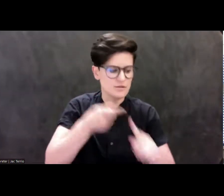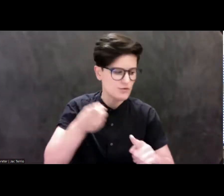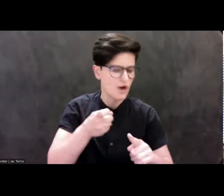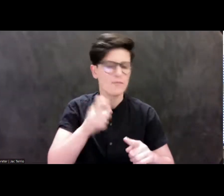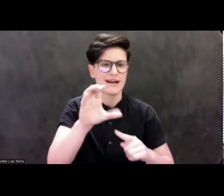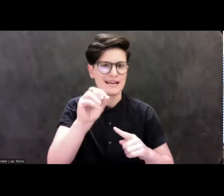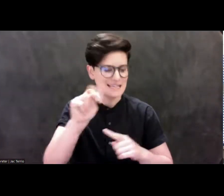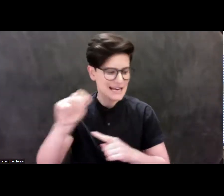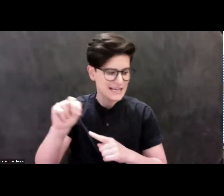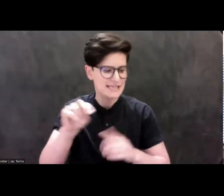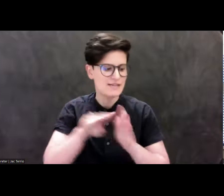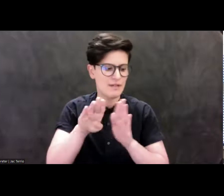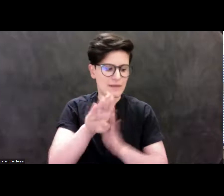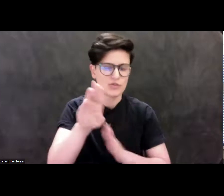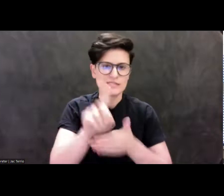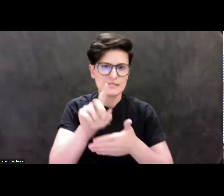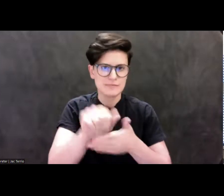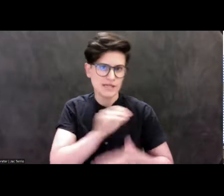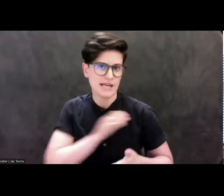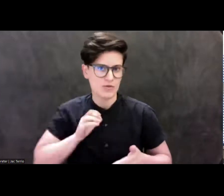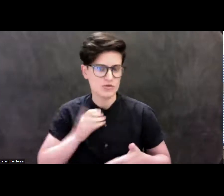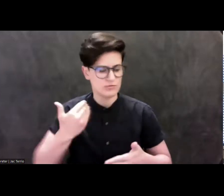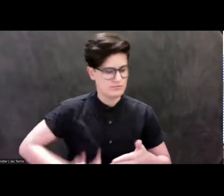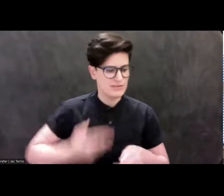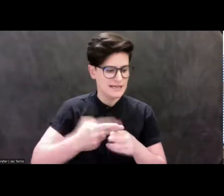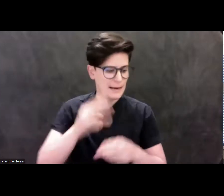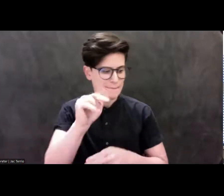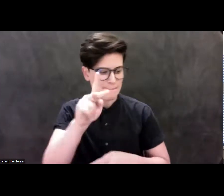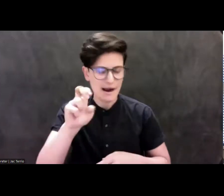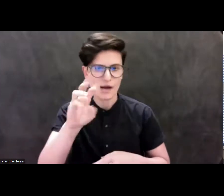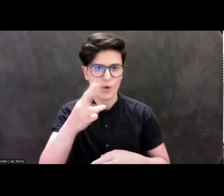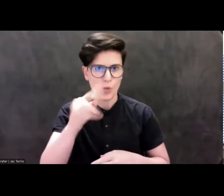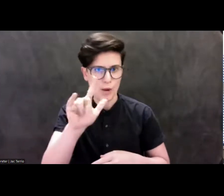My name is Mike Whilby, I'm the strategic partnerships manager at Disability Rights